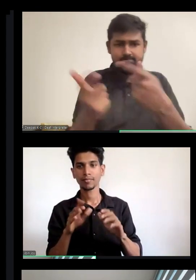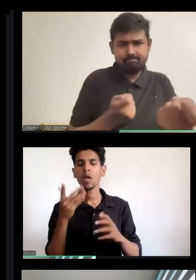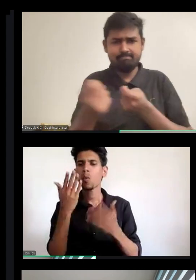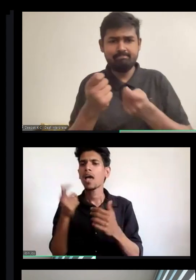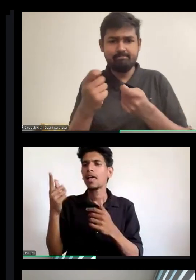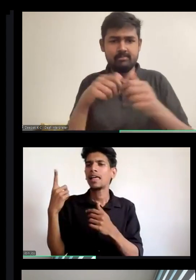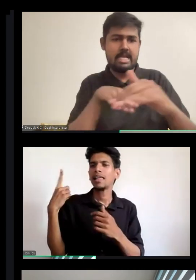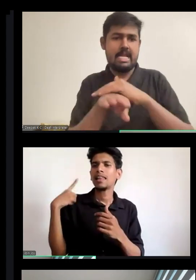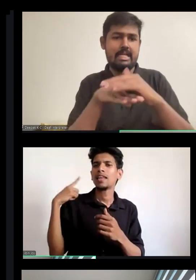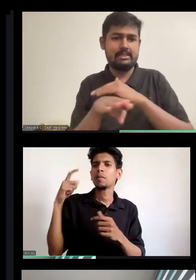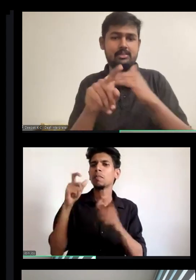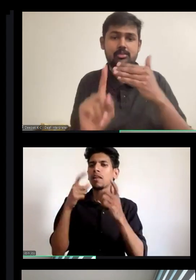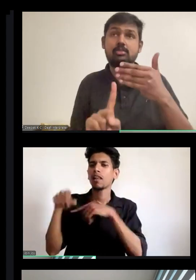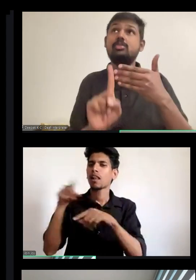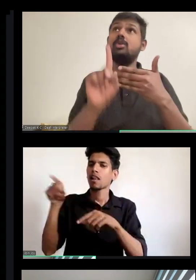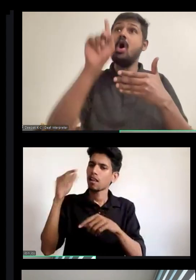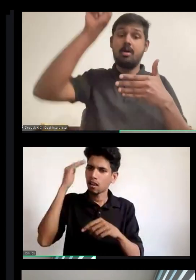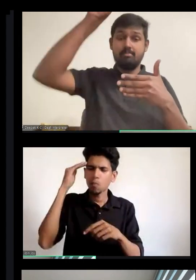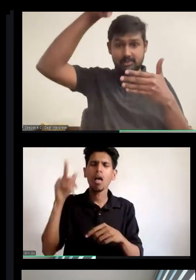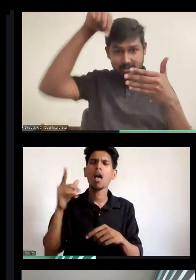it's not only good for all humans, but it's also good for business.